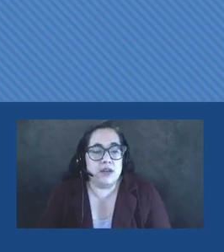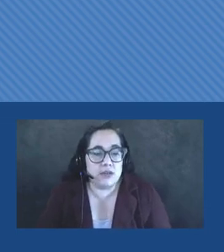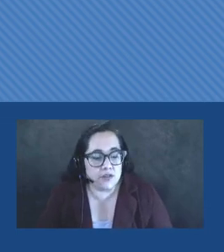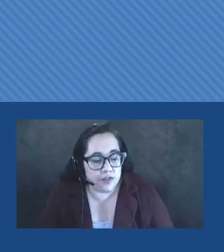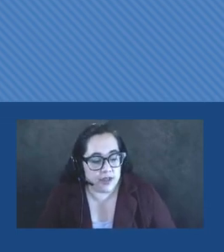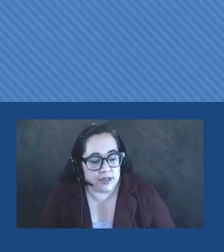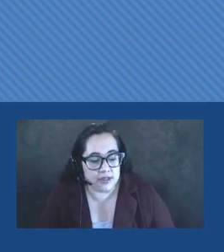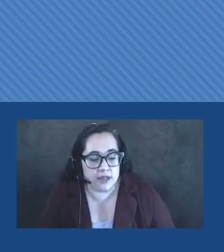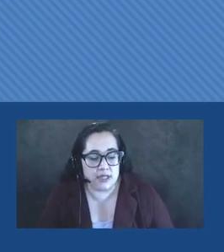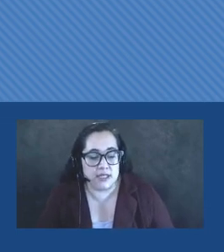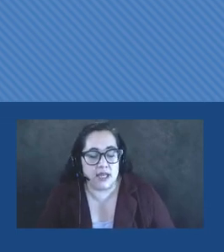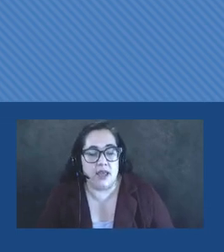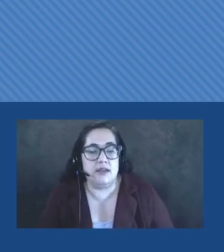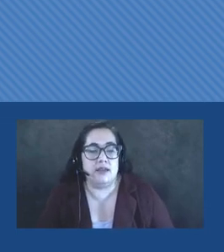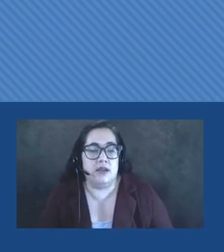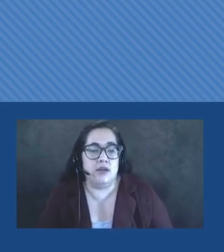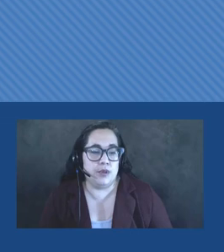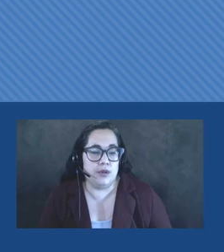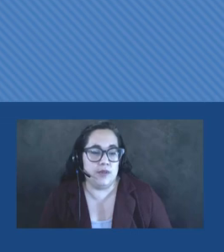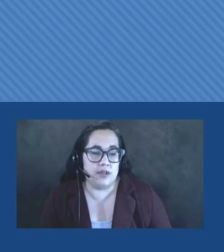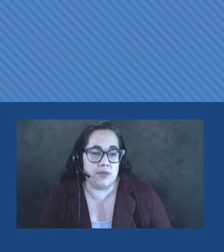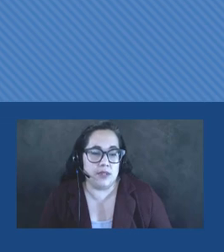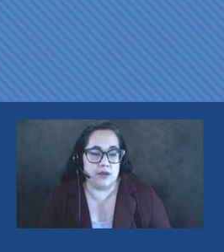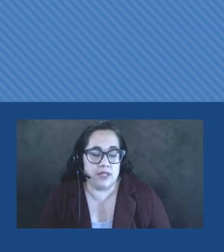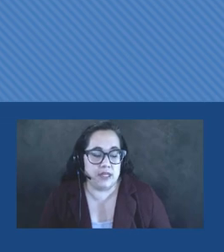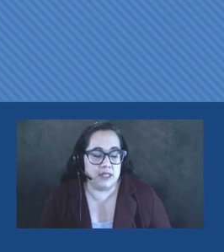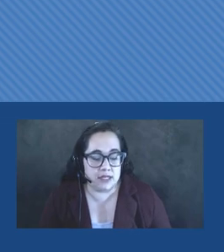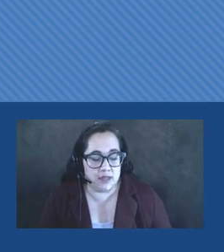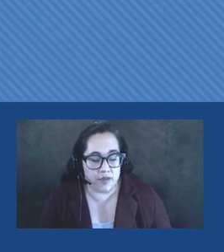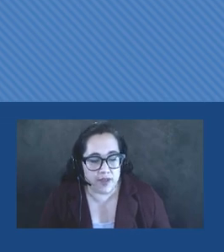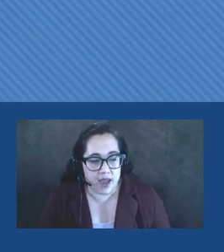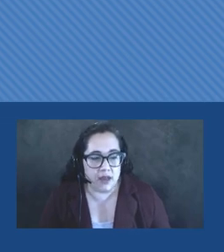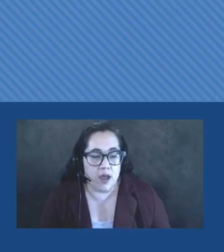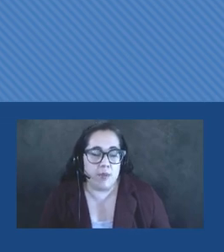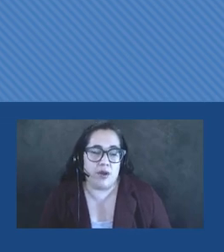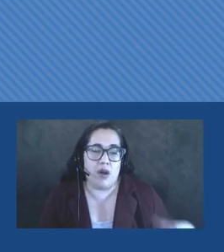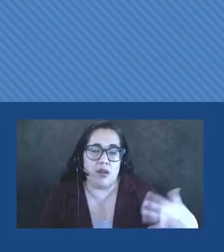notes for things that you see signs of you have adopted not taking technique for that. But all of